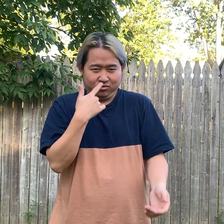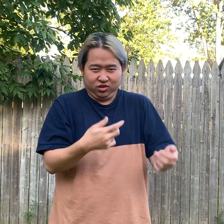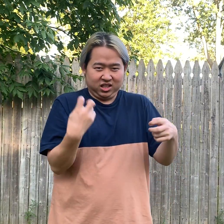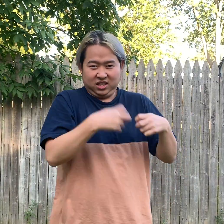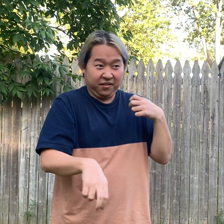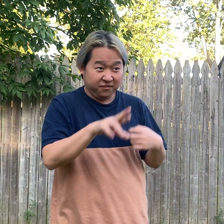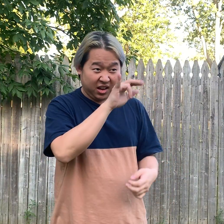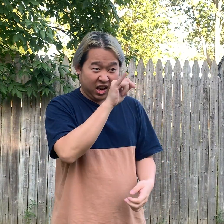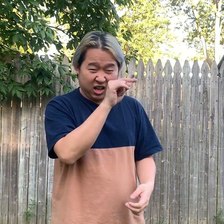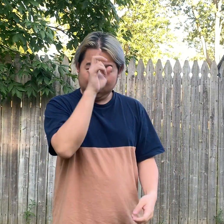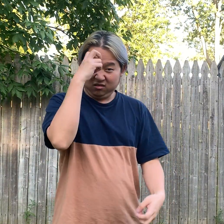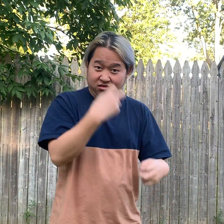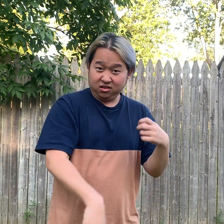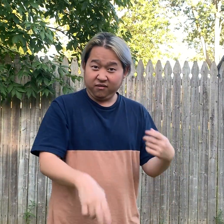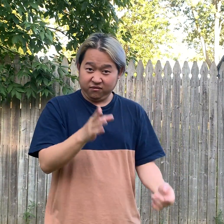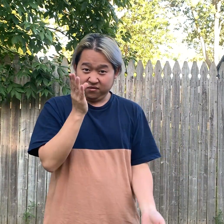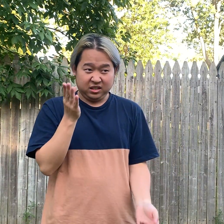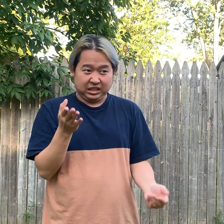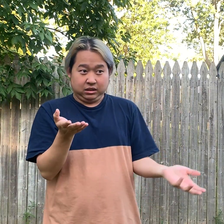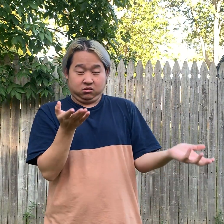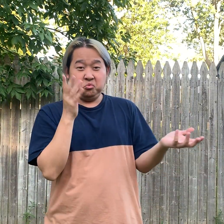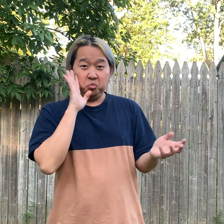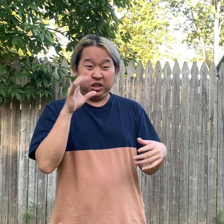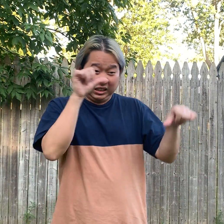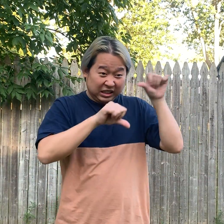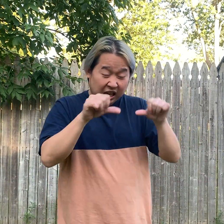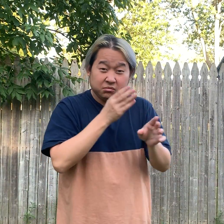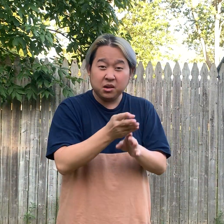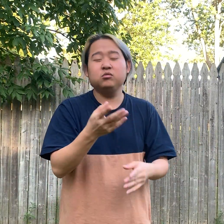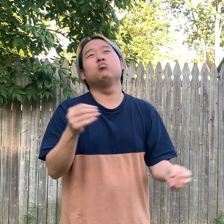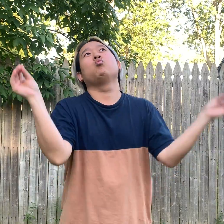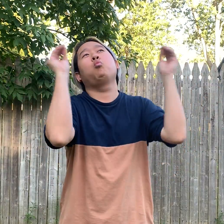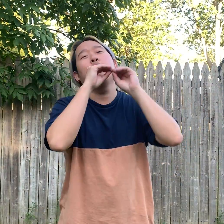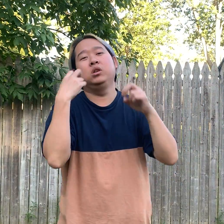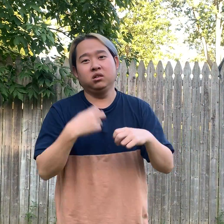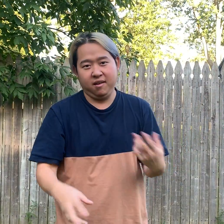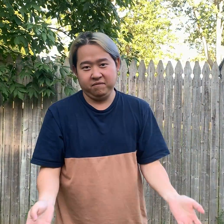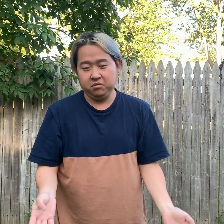that it would be much too rigorous and difficult for me compared to the science courses I had previously taken.